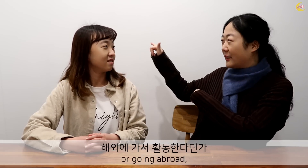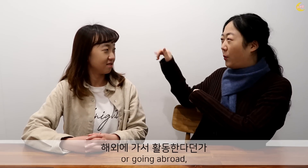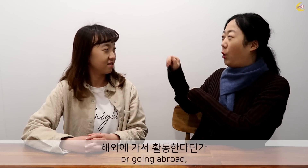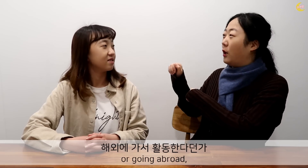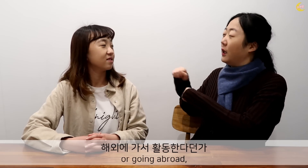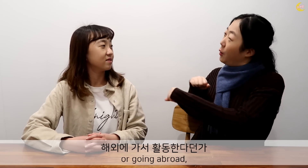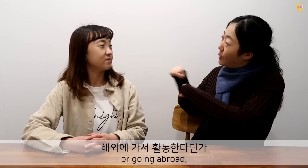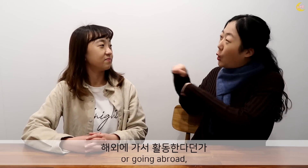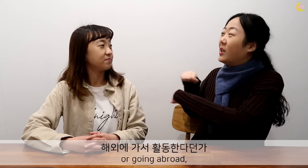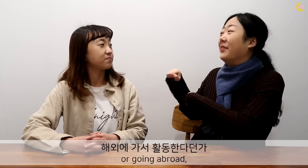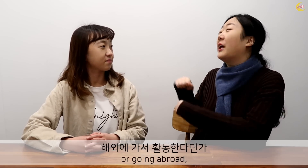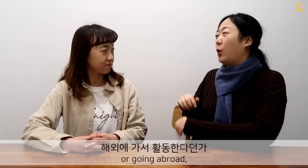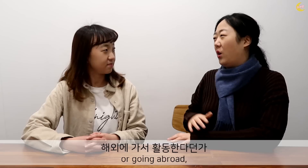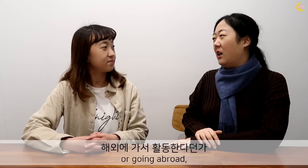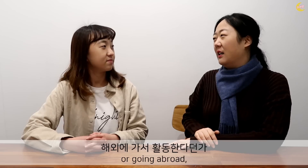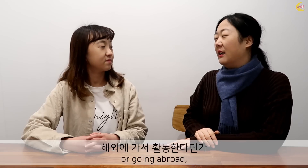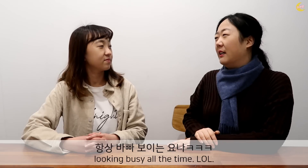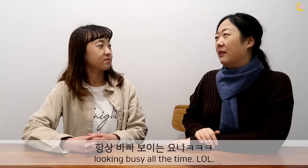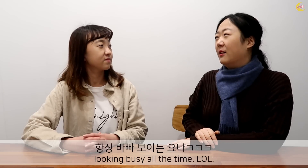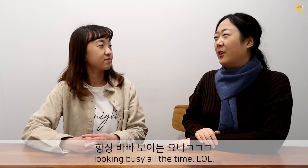or going abroad,